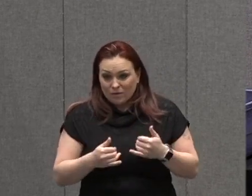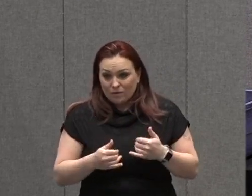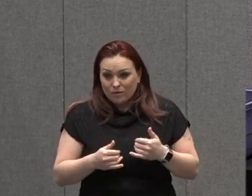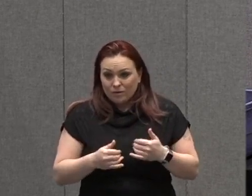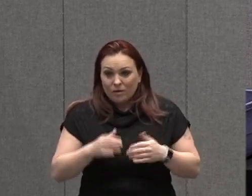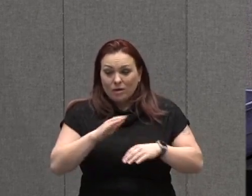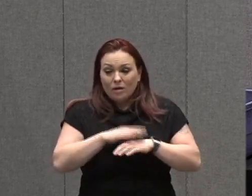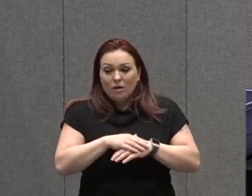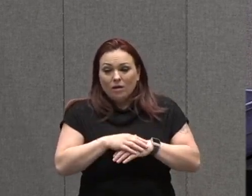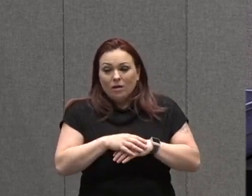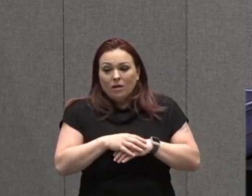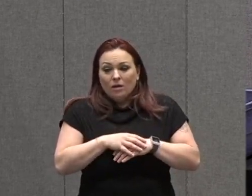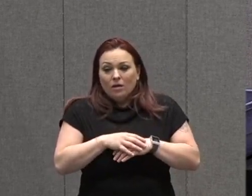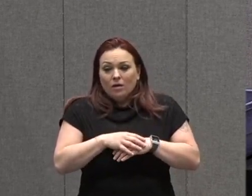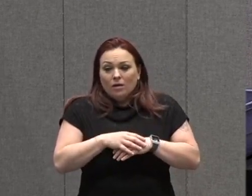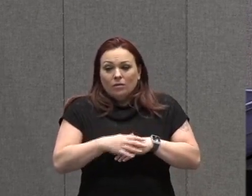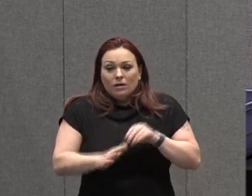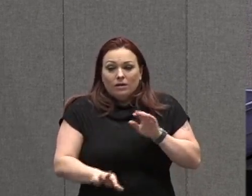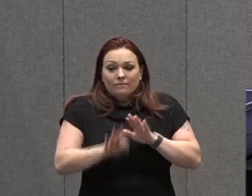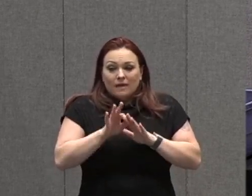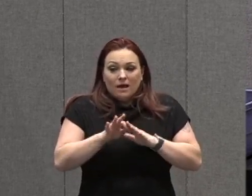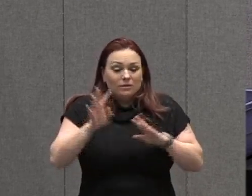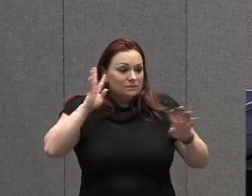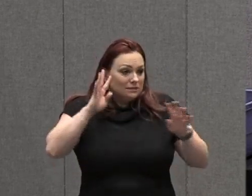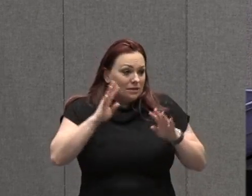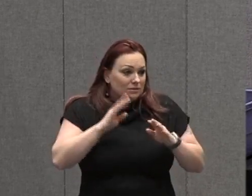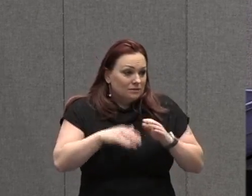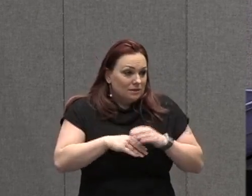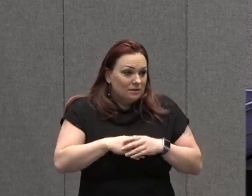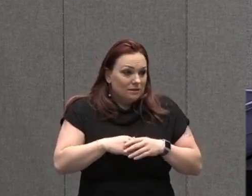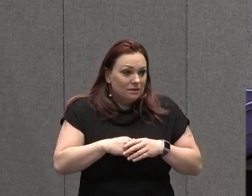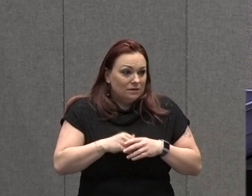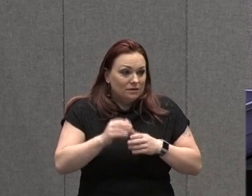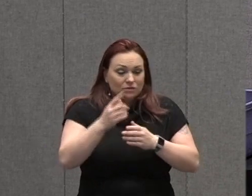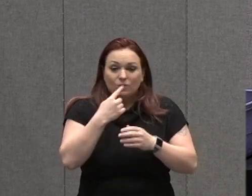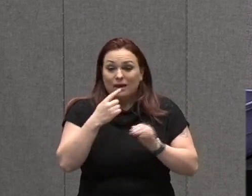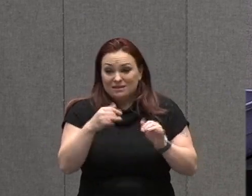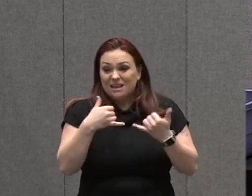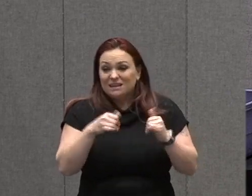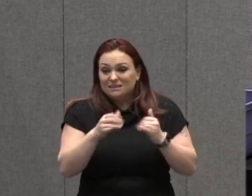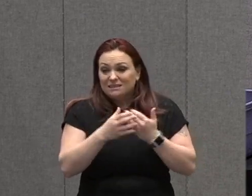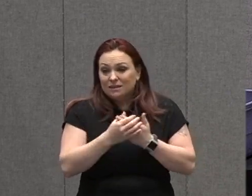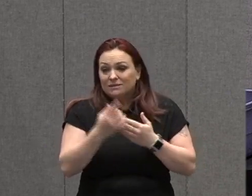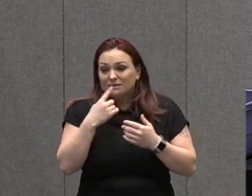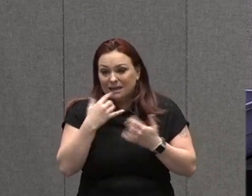on one of our found sounds. Yes! So you could say it still, still say it.